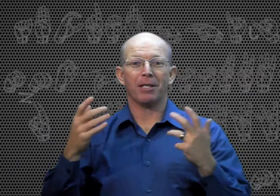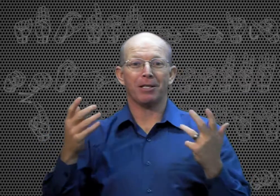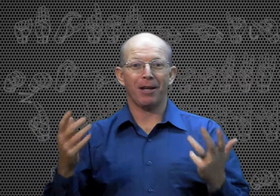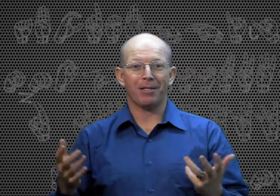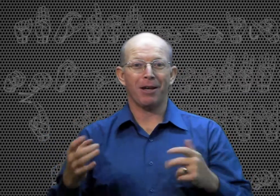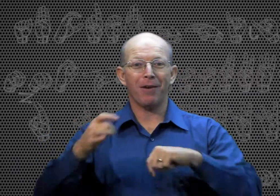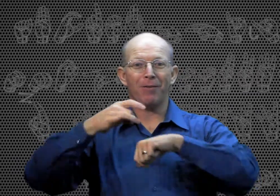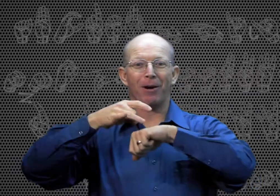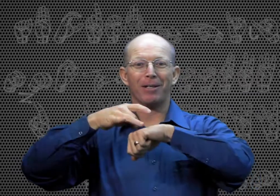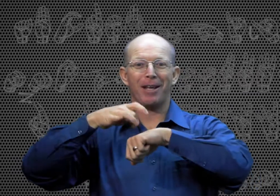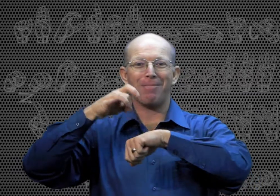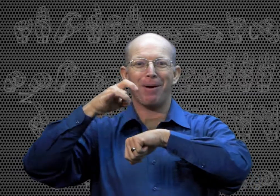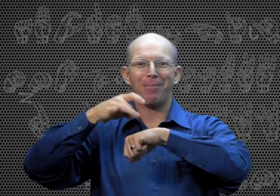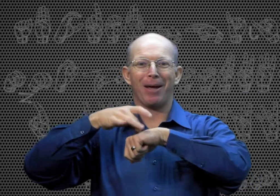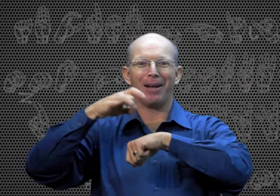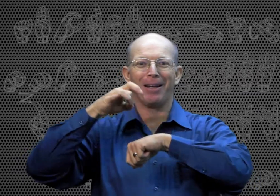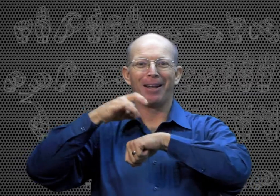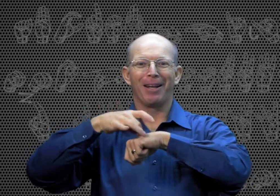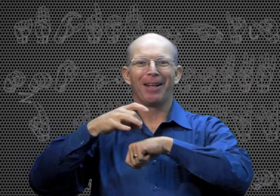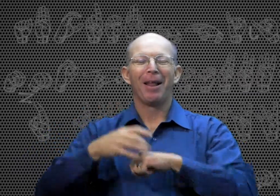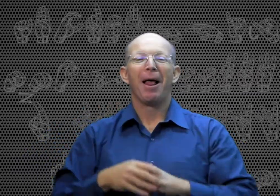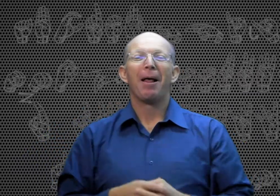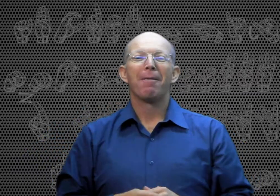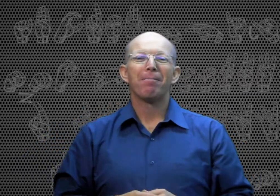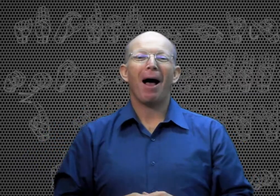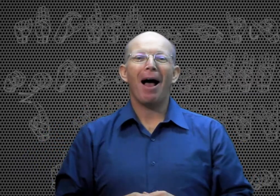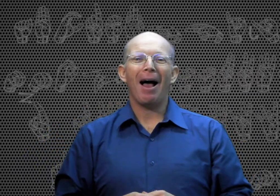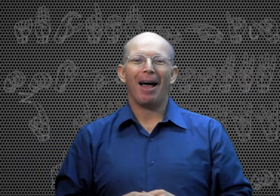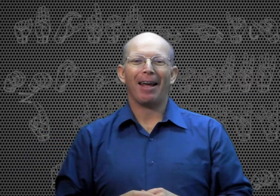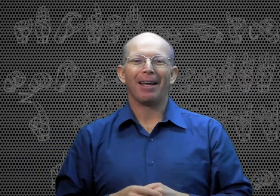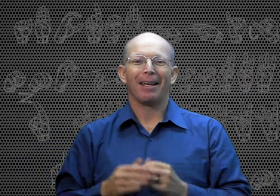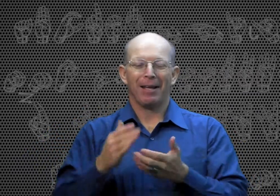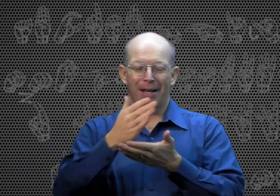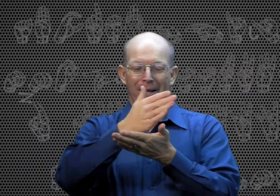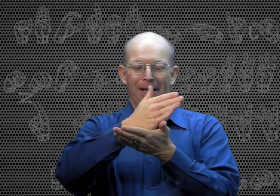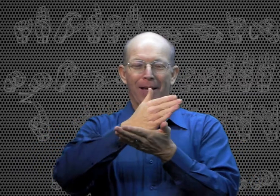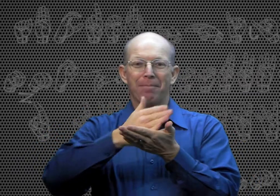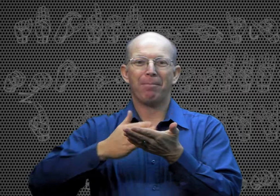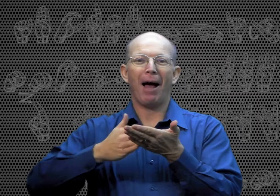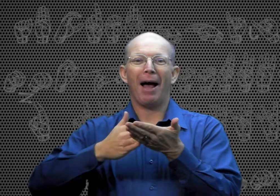Because it is THANKSGIVING, we are going to say PUMPKIN. PIE